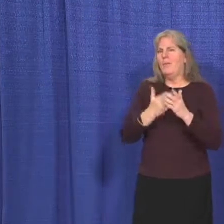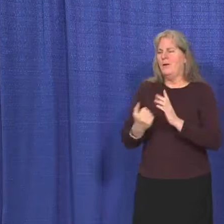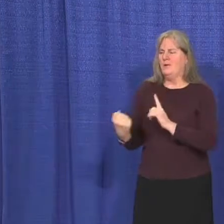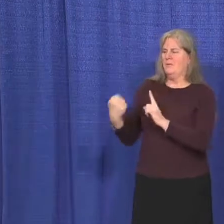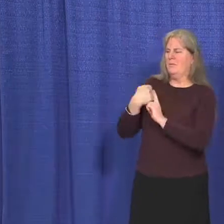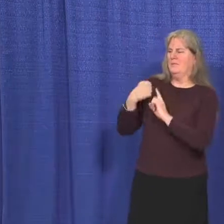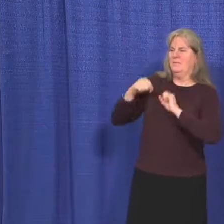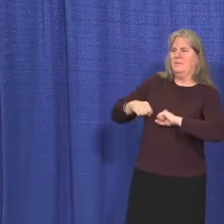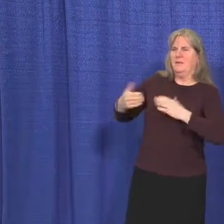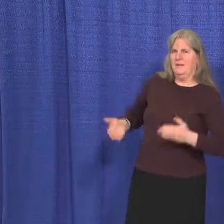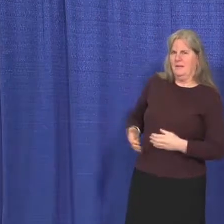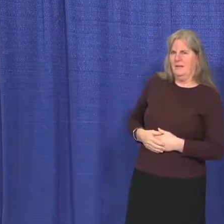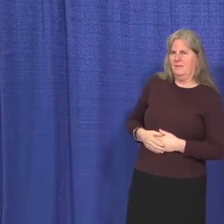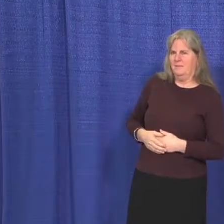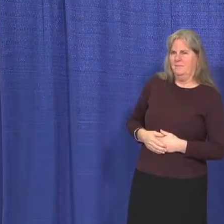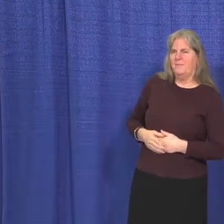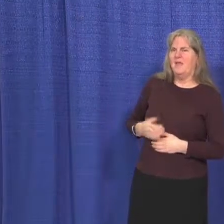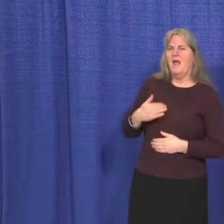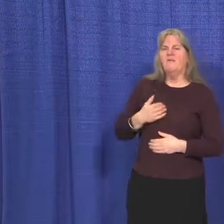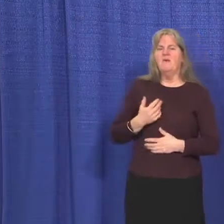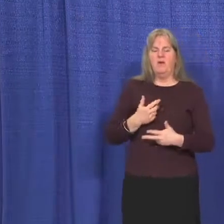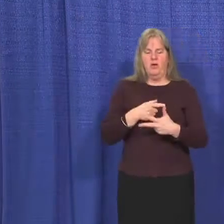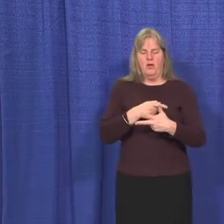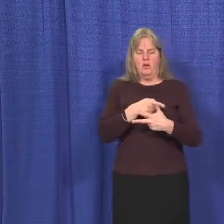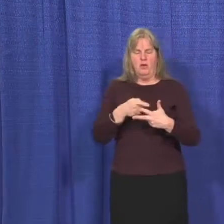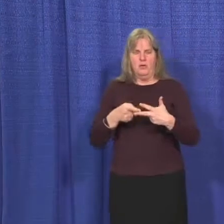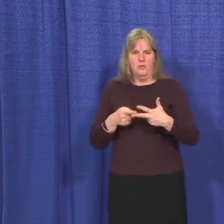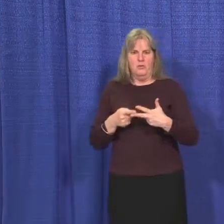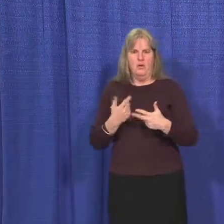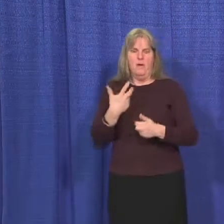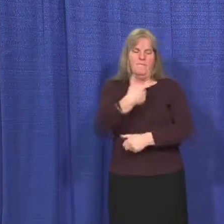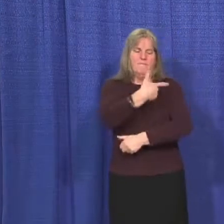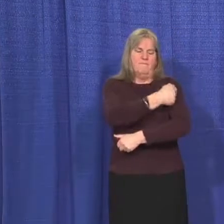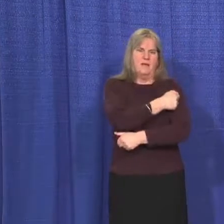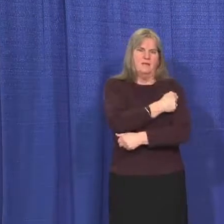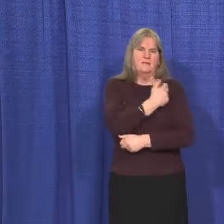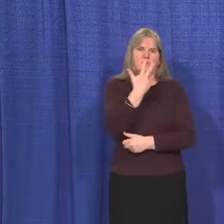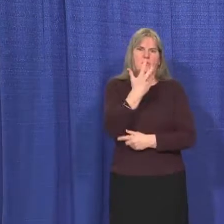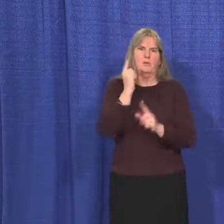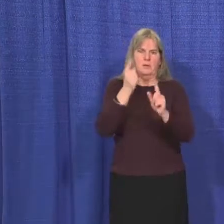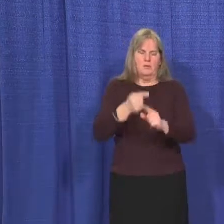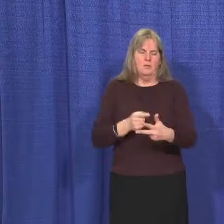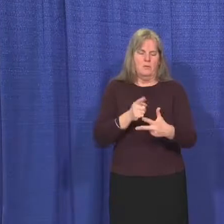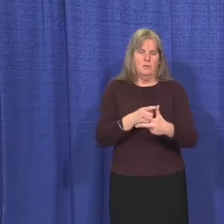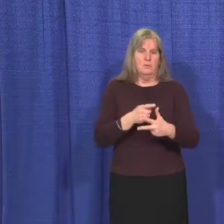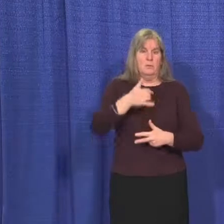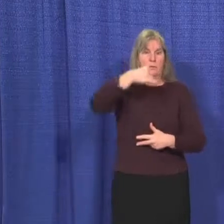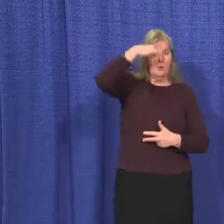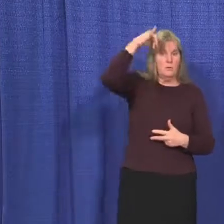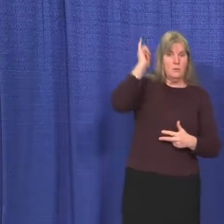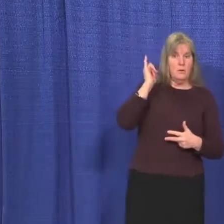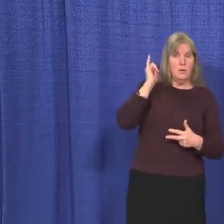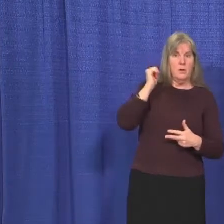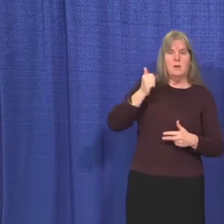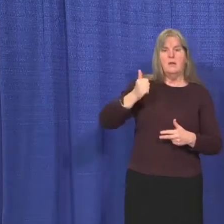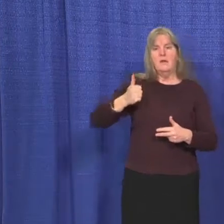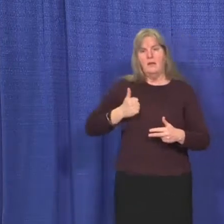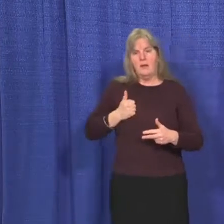reality. There are three vaccine goals,